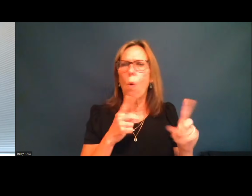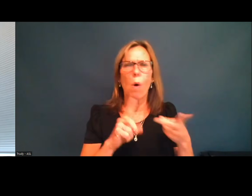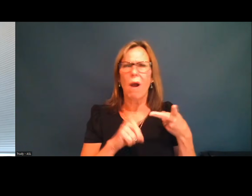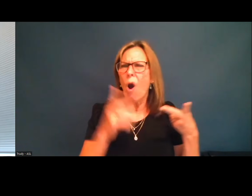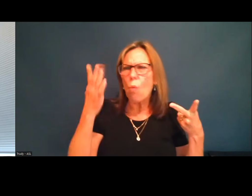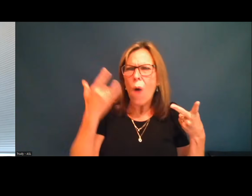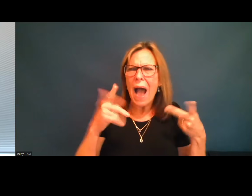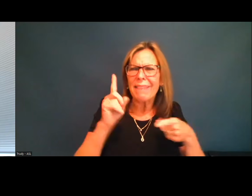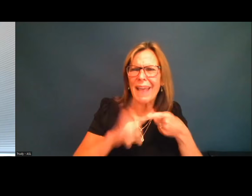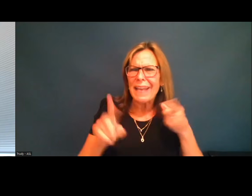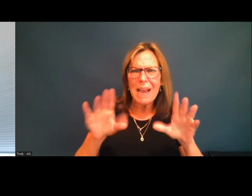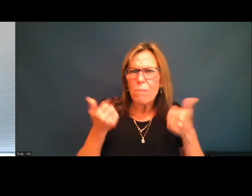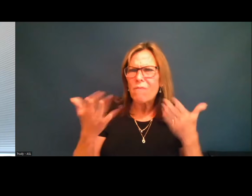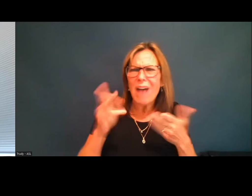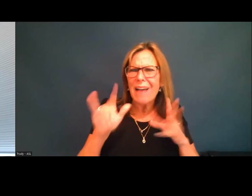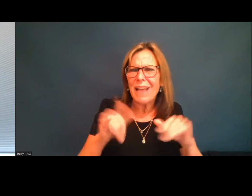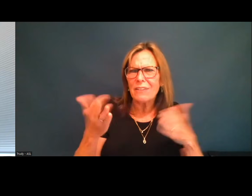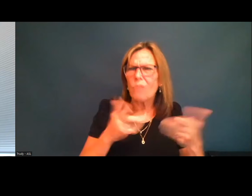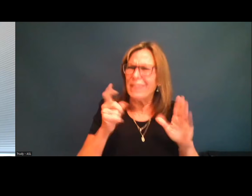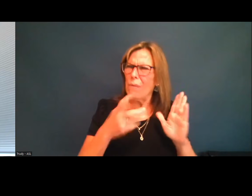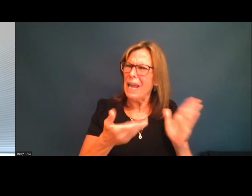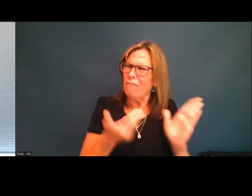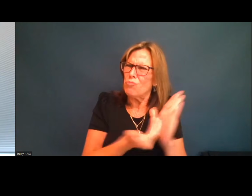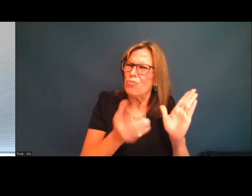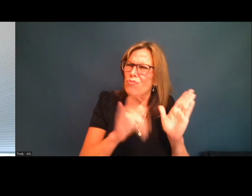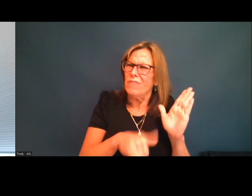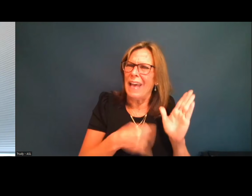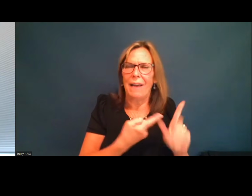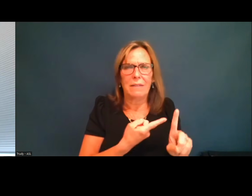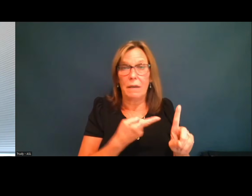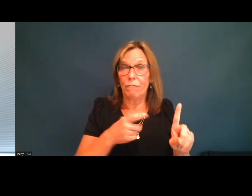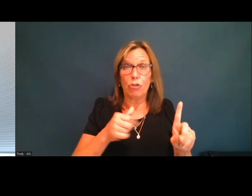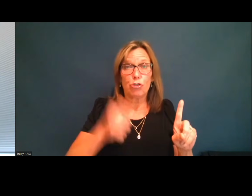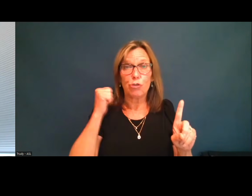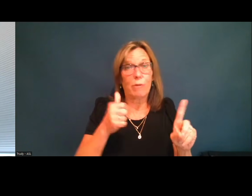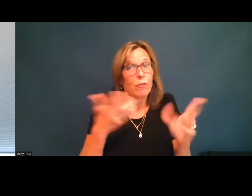you've asked and they've refused and you're not getting anywhere, you could file a complaint with our agency for us to investigate it,